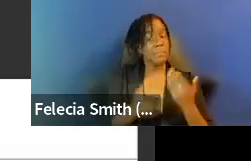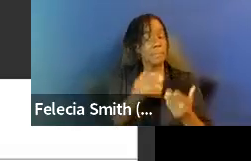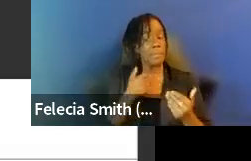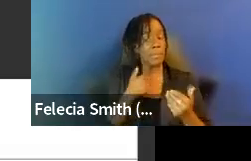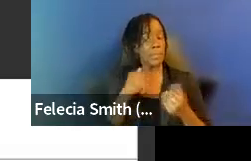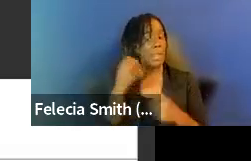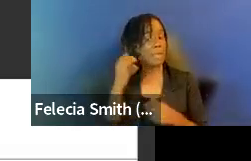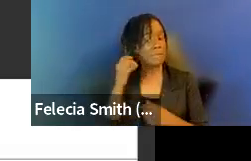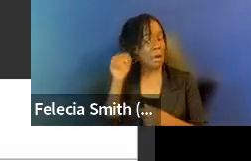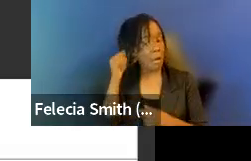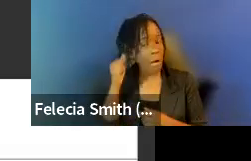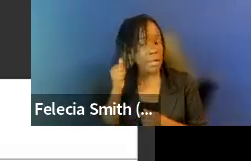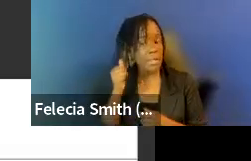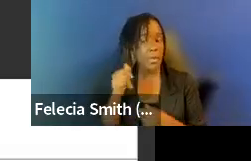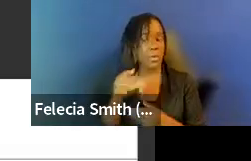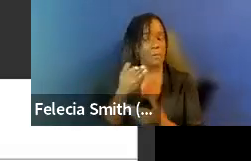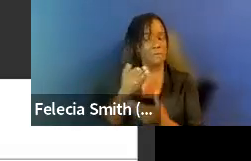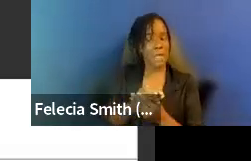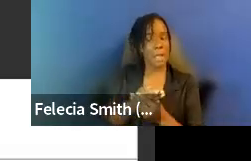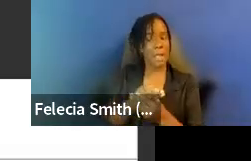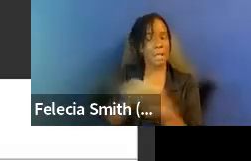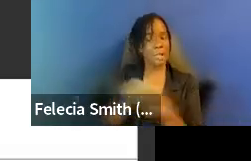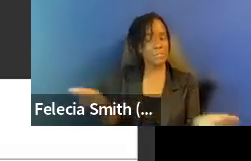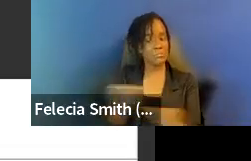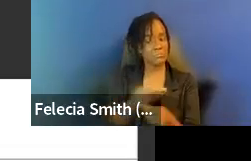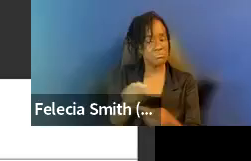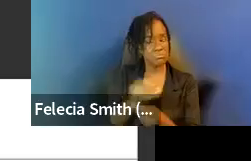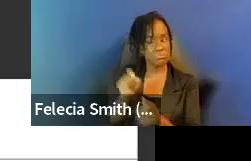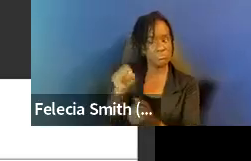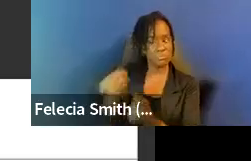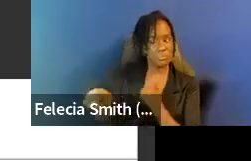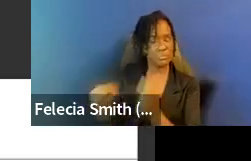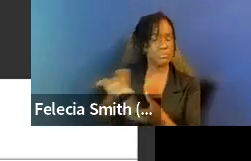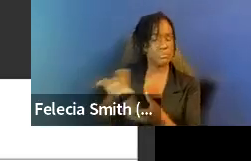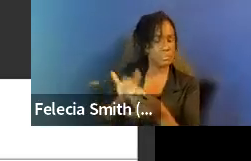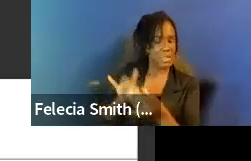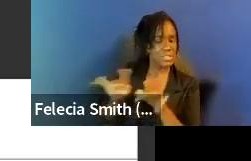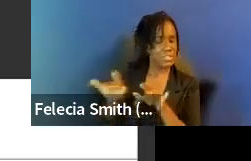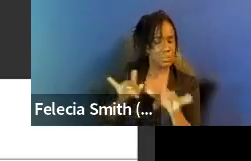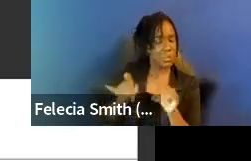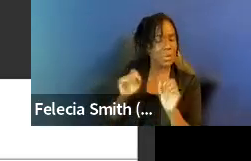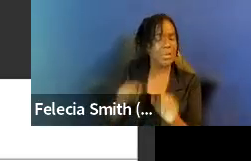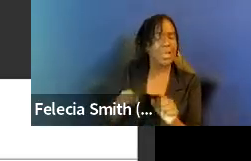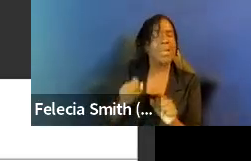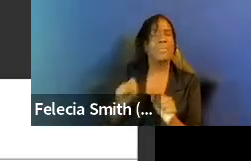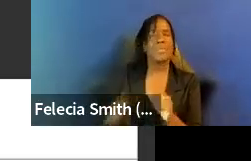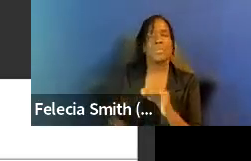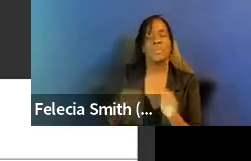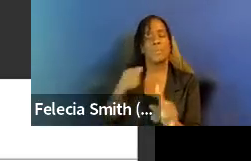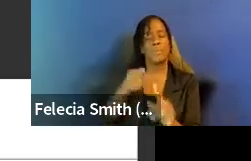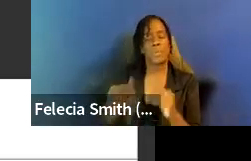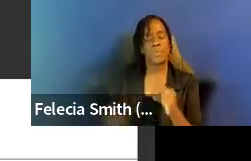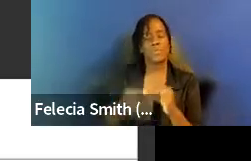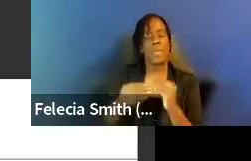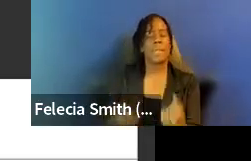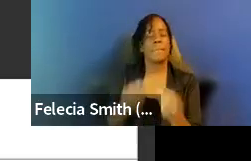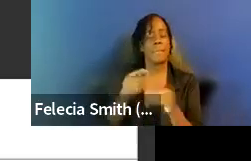portals or thinks like MyChart, often there is one mechanism for communication. MyChart, a